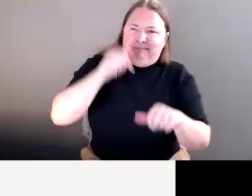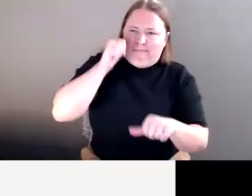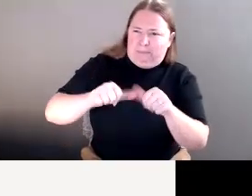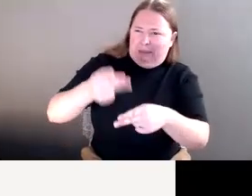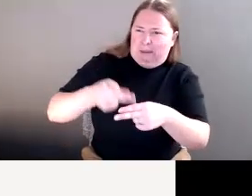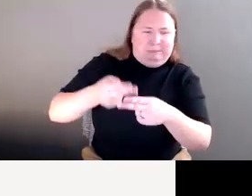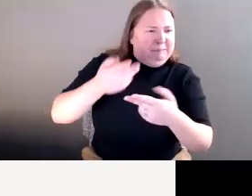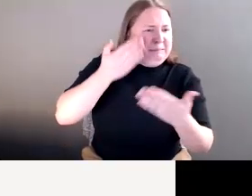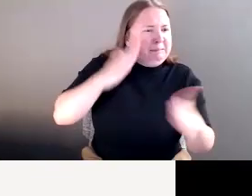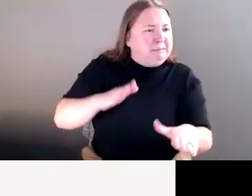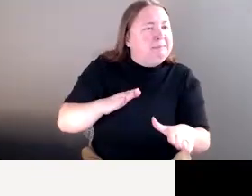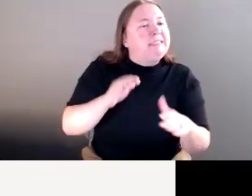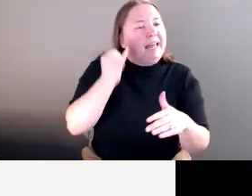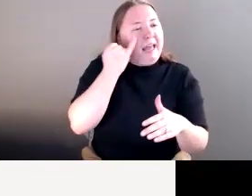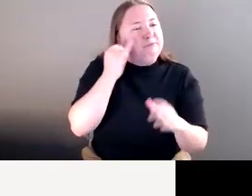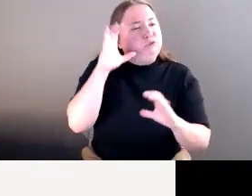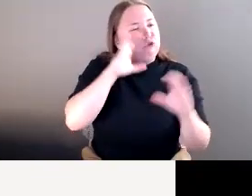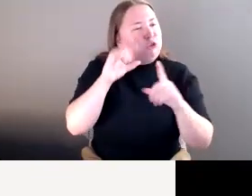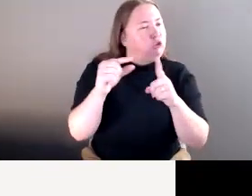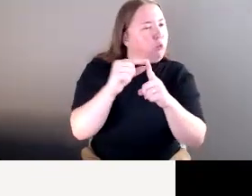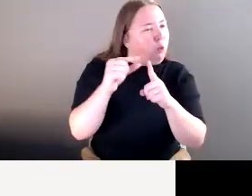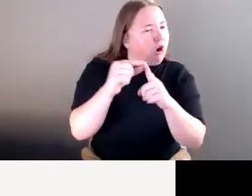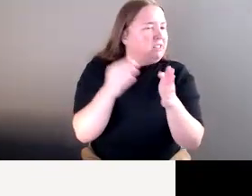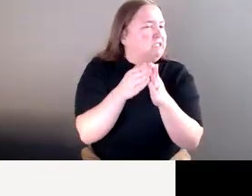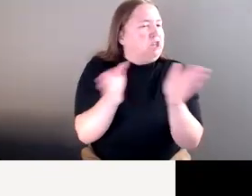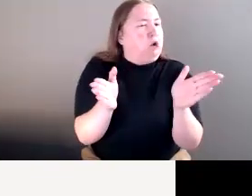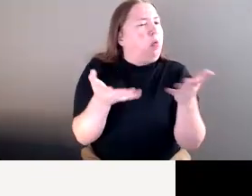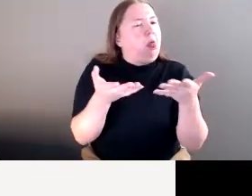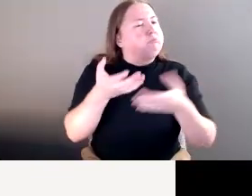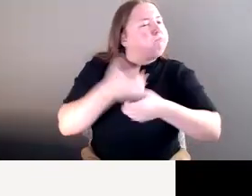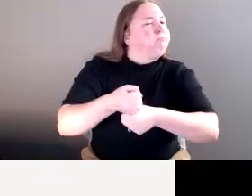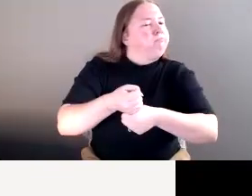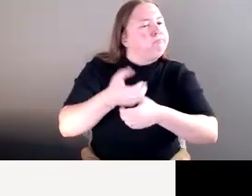You can just kind of give a general gist of what you're looking for.